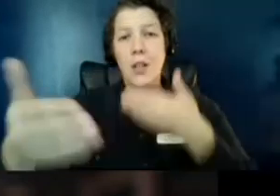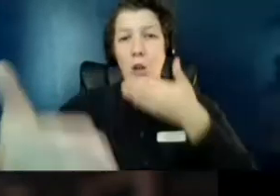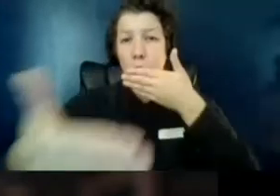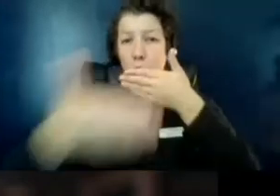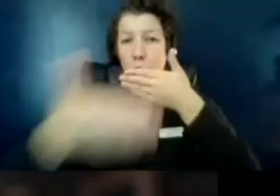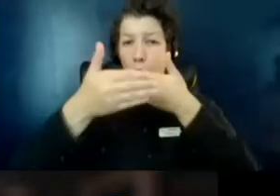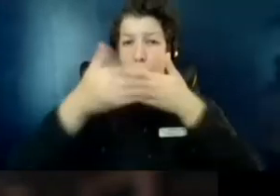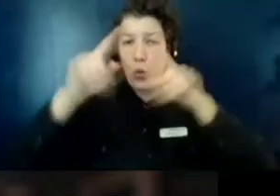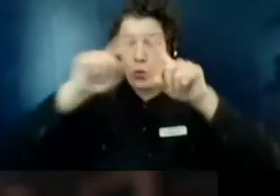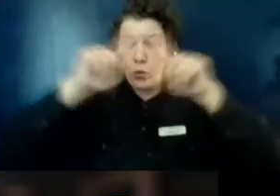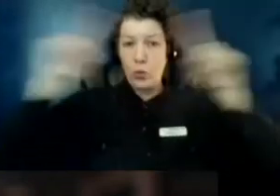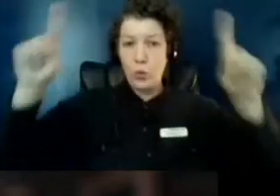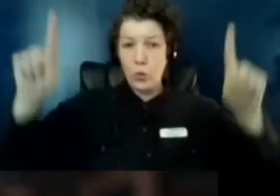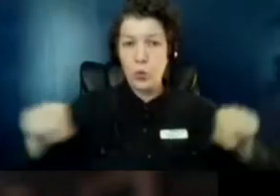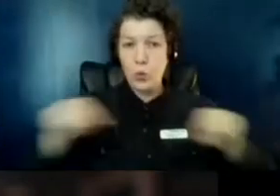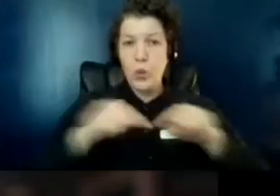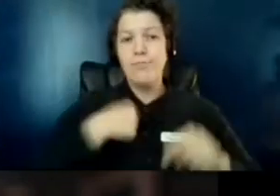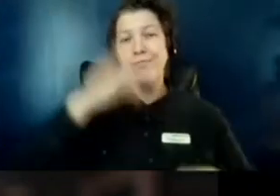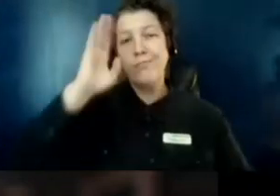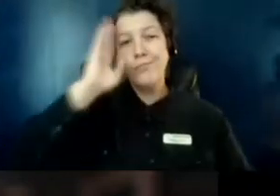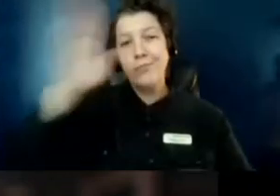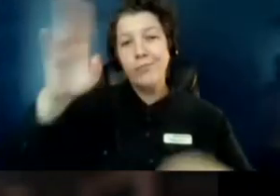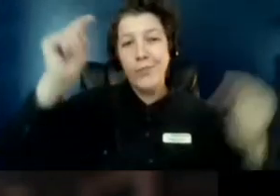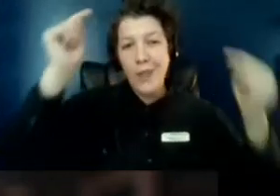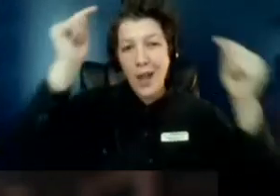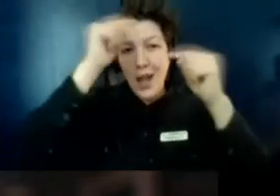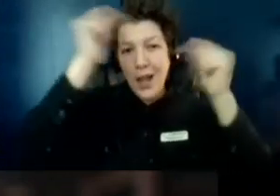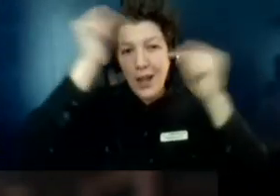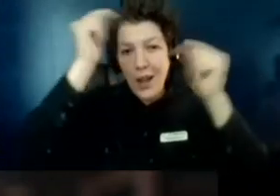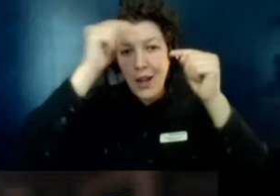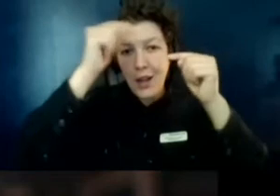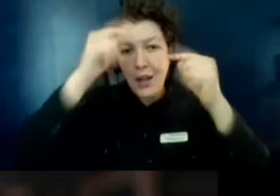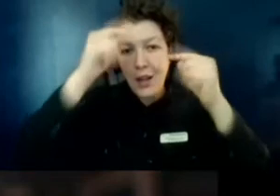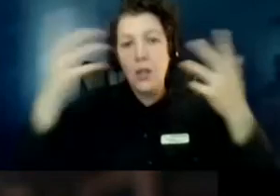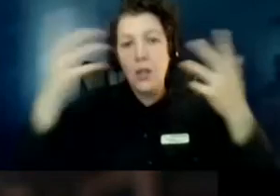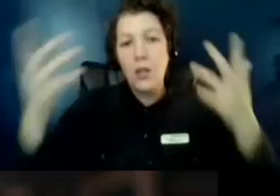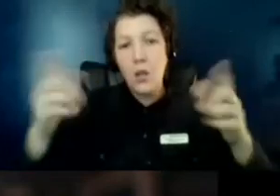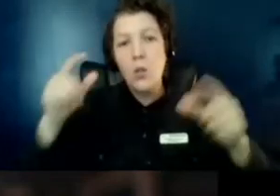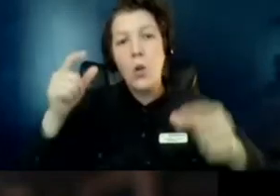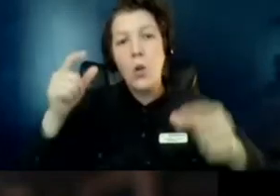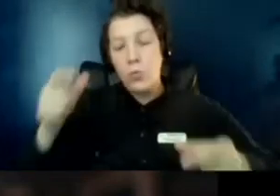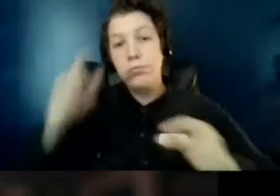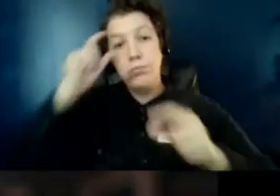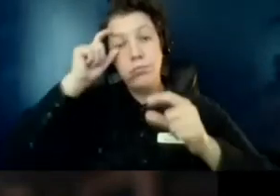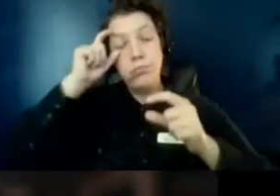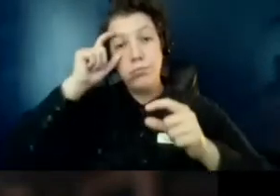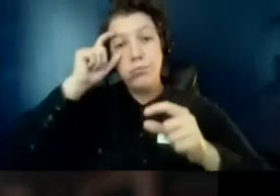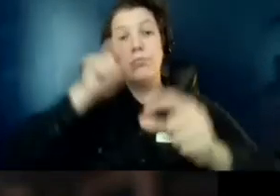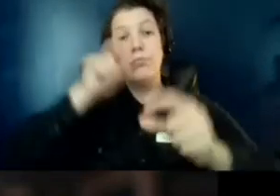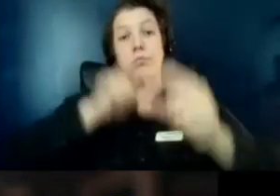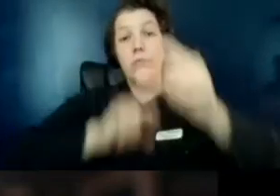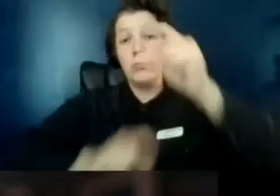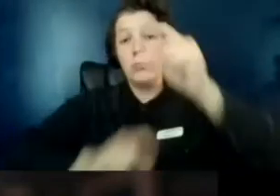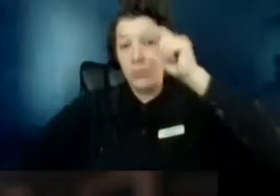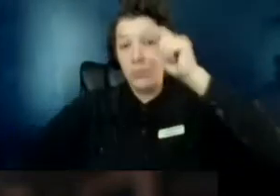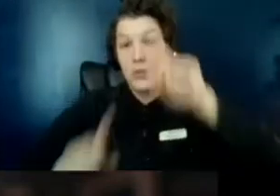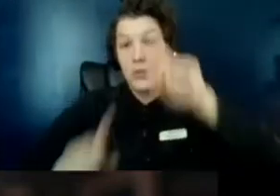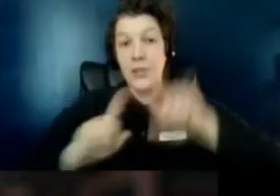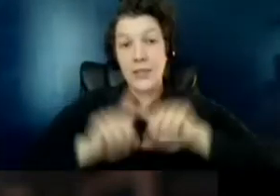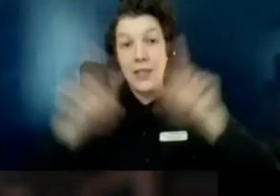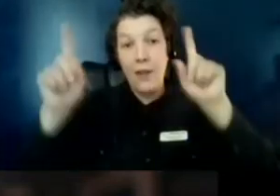the first pair creates. All of us have these notions of accommodation.